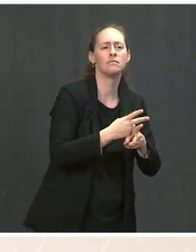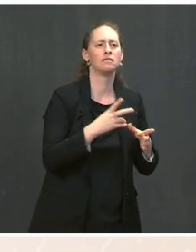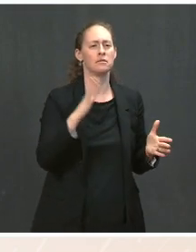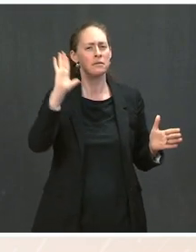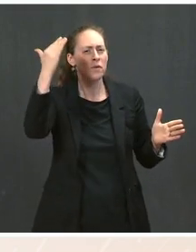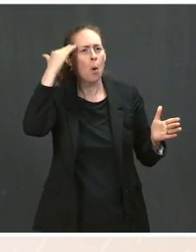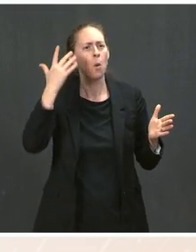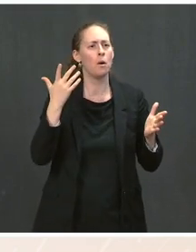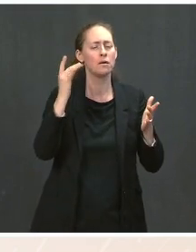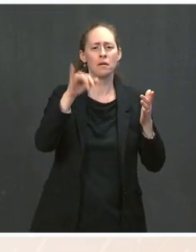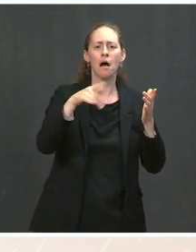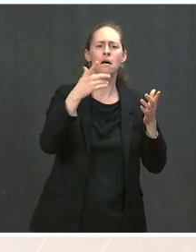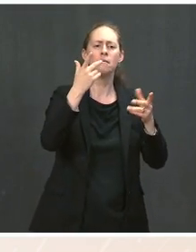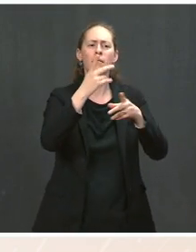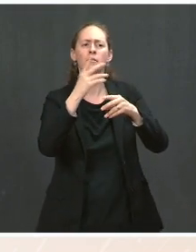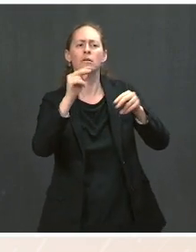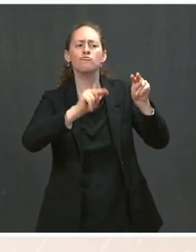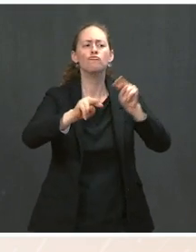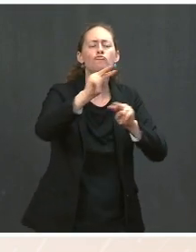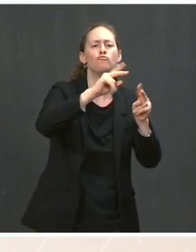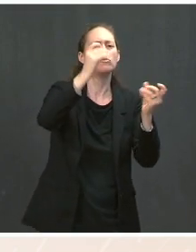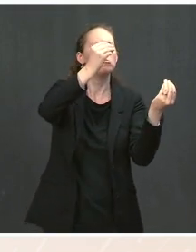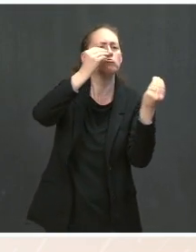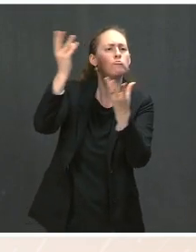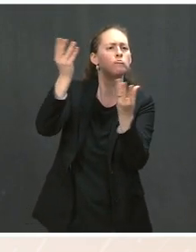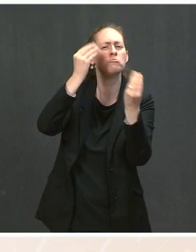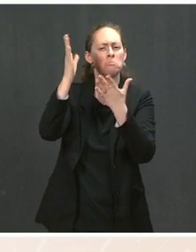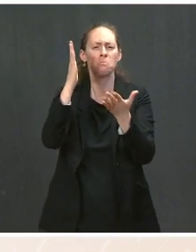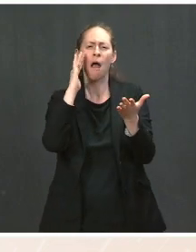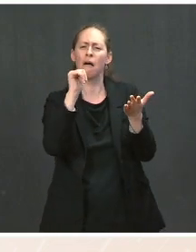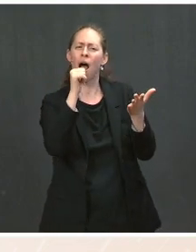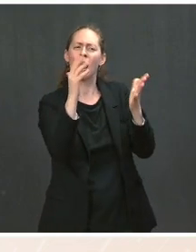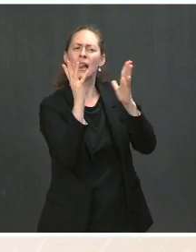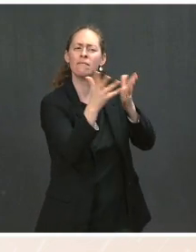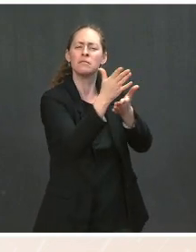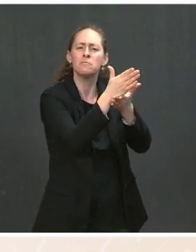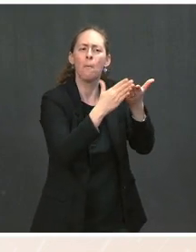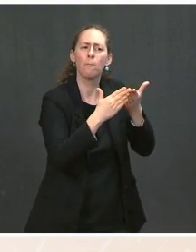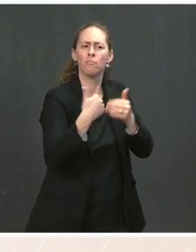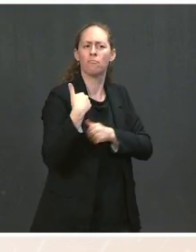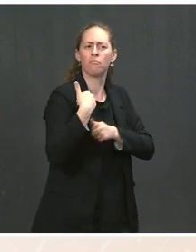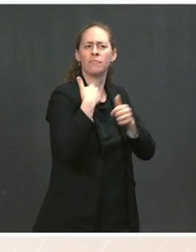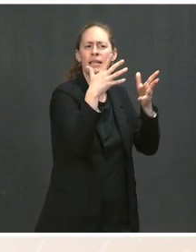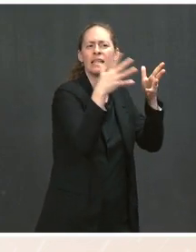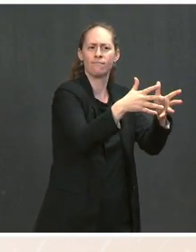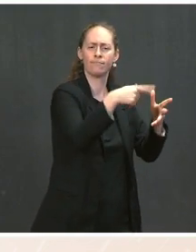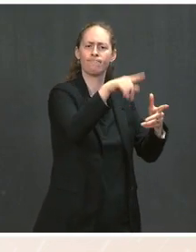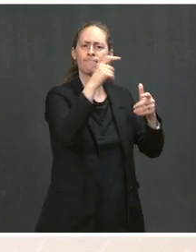there to gather information, why not leave a military force there to help protect them and their ability to collect intelligence?